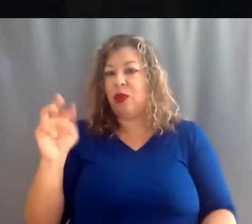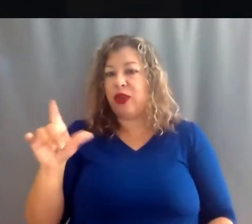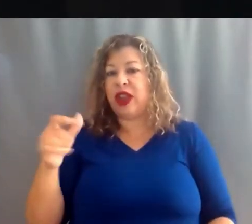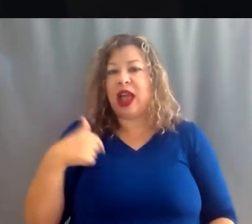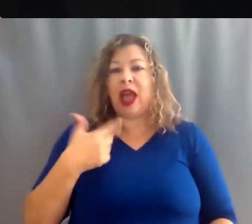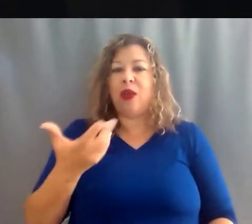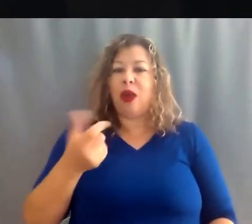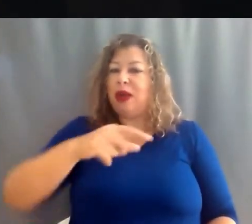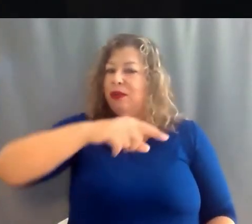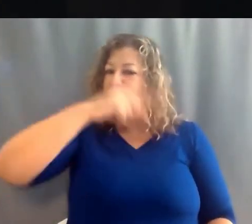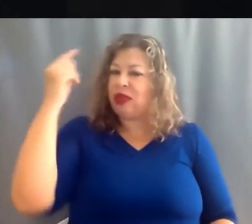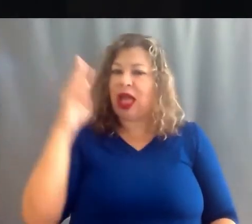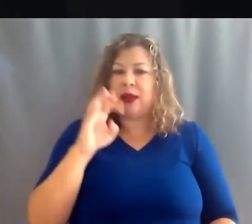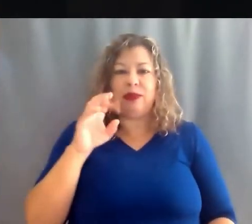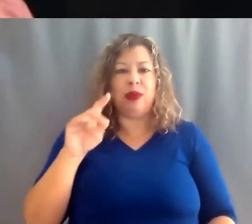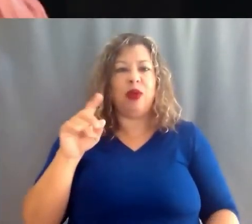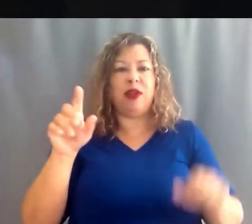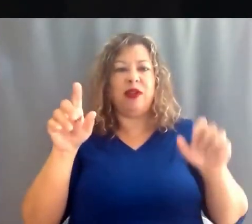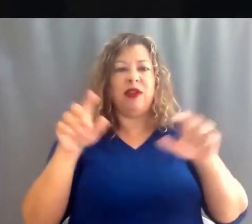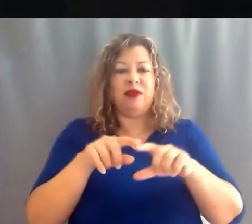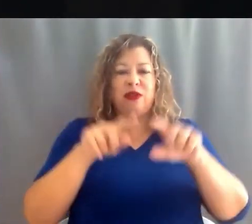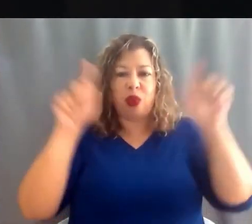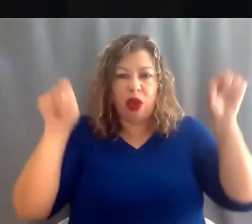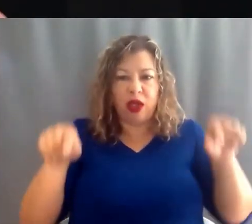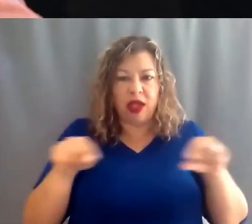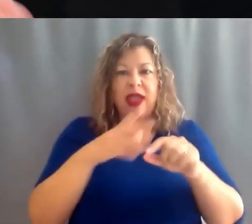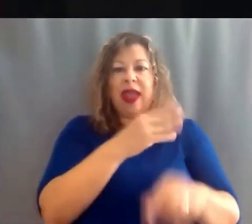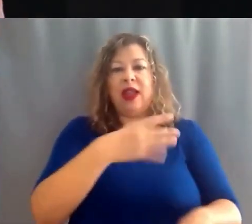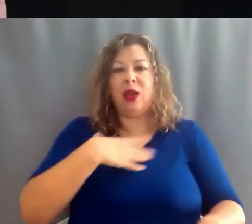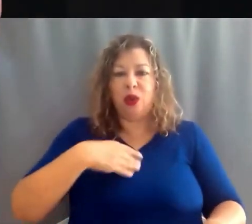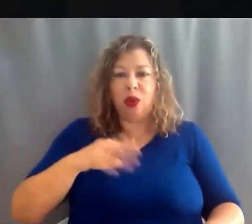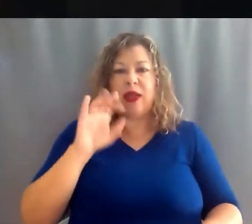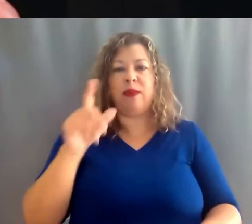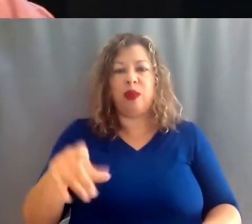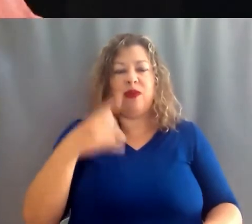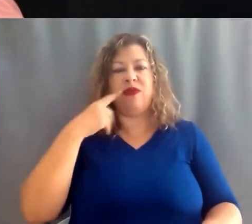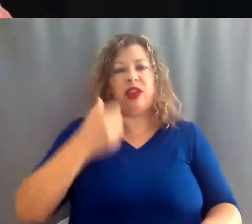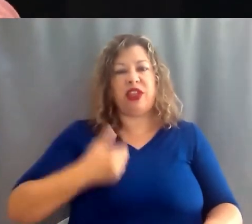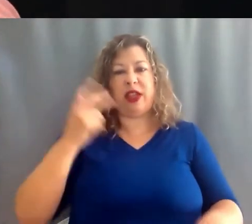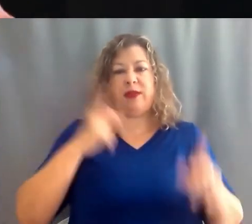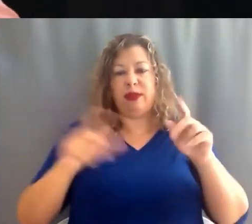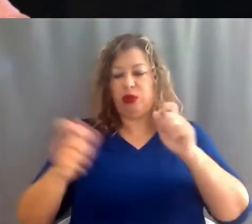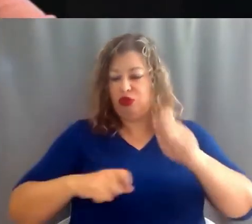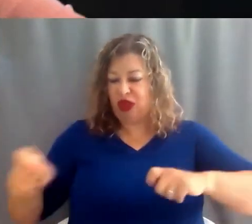whiteboard floor for young folks to be able to write on. Anything else we'll figure out, but this was important.